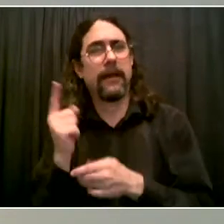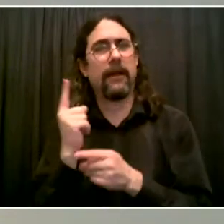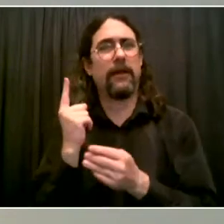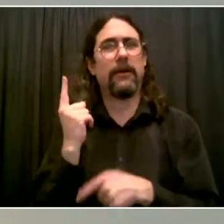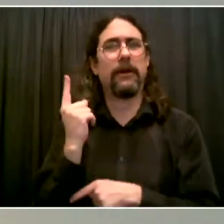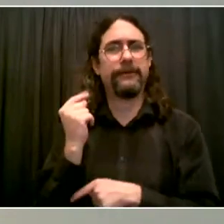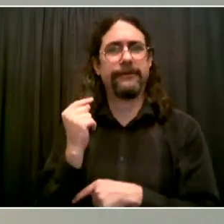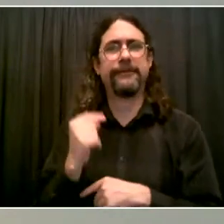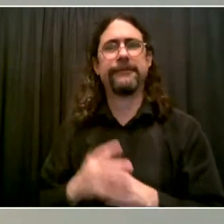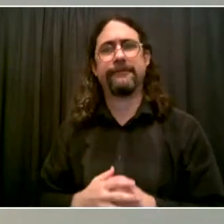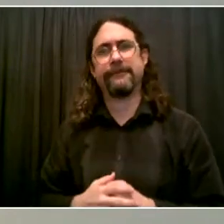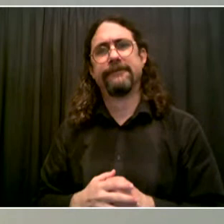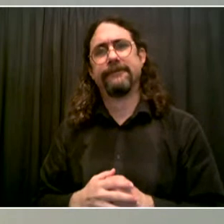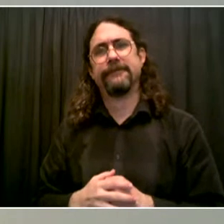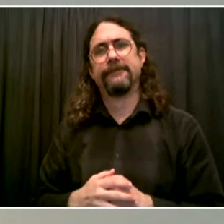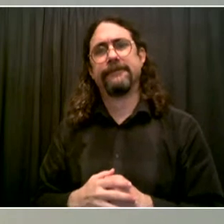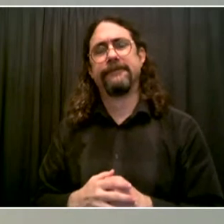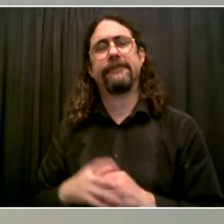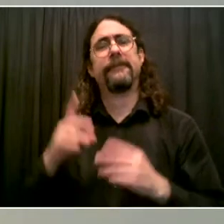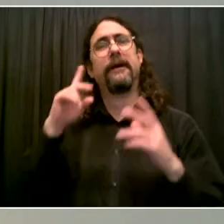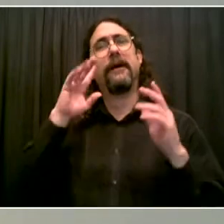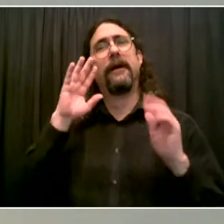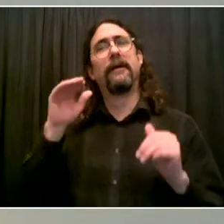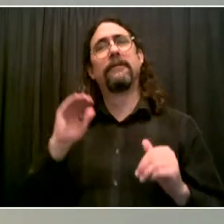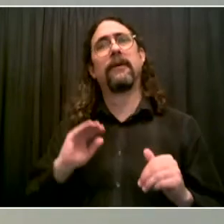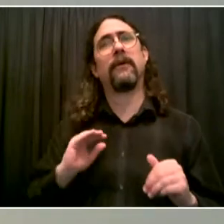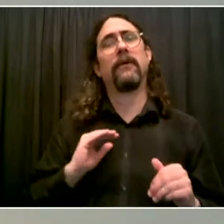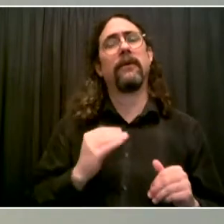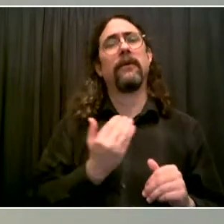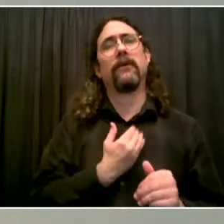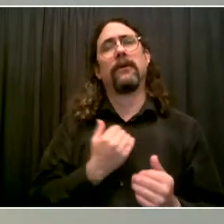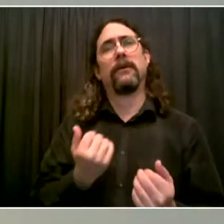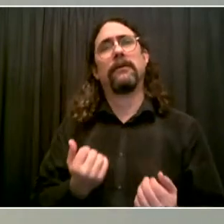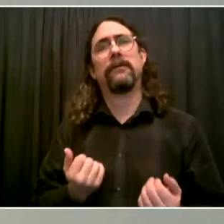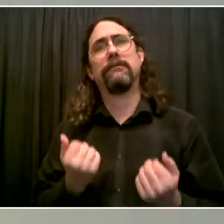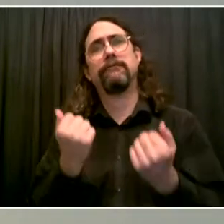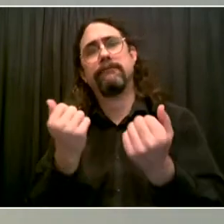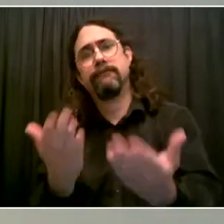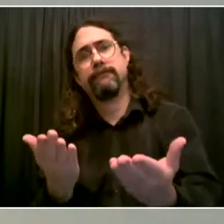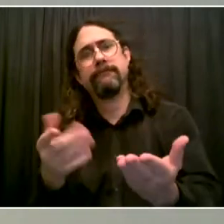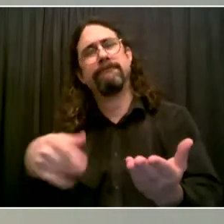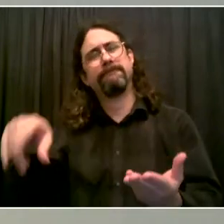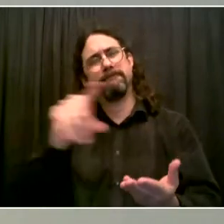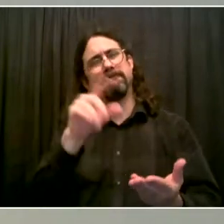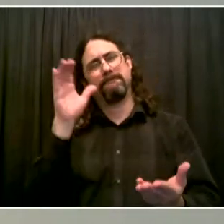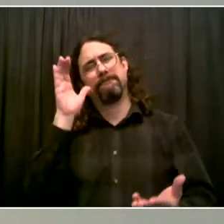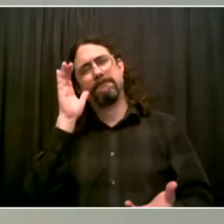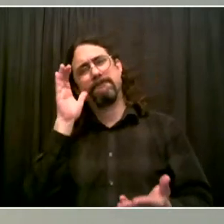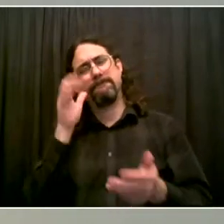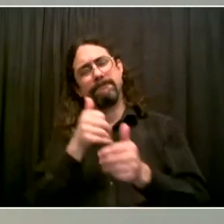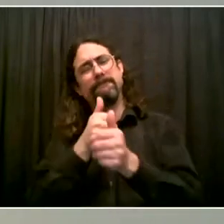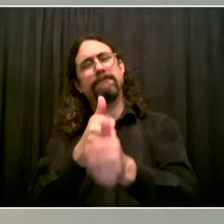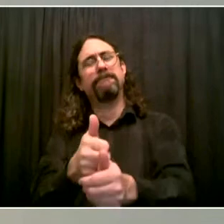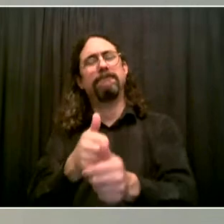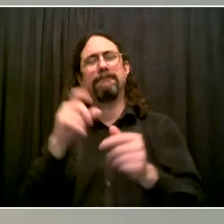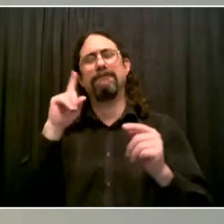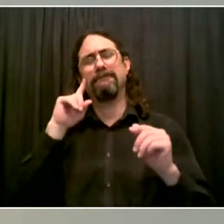WELL IS WHAT THIS WEEK REPRESENTS TO SO MANY PEOPLE I DO HOPE THAT OUR ADVICE WILL L BEBE TAKEN TO HEART AND TRYING TO